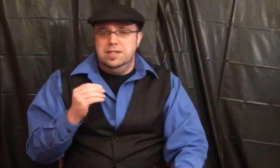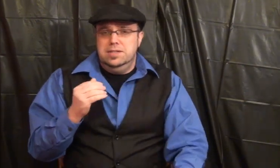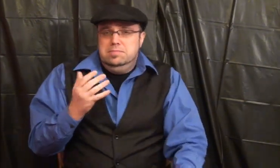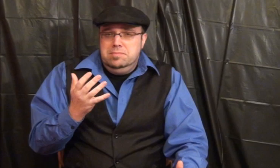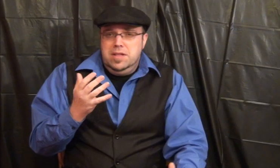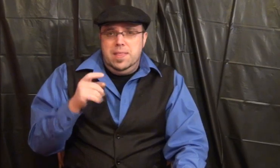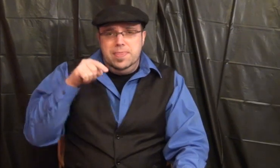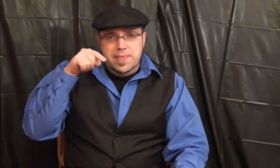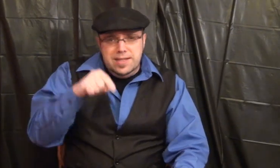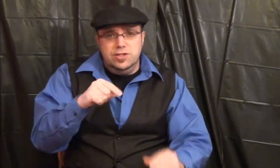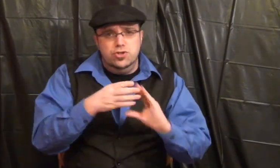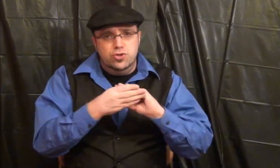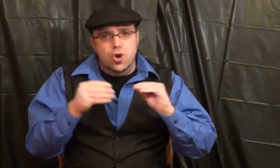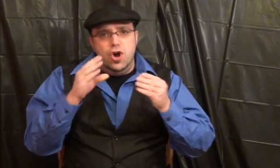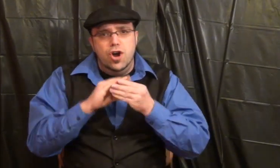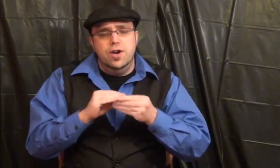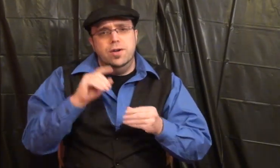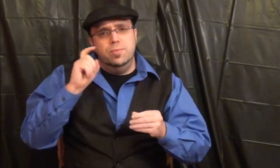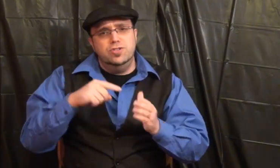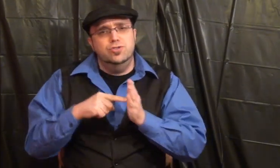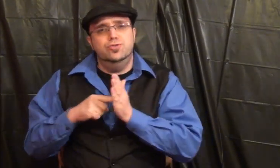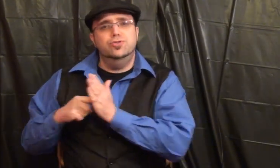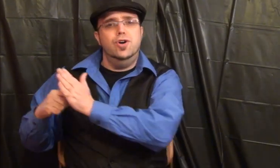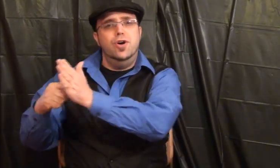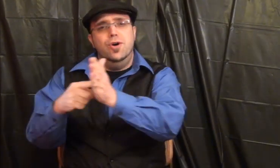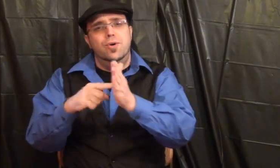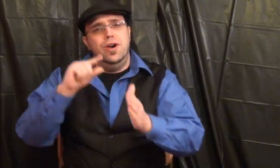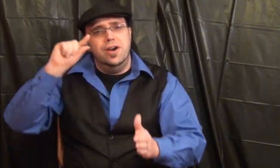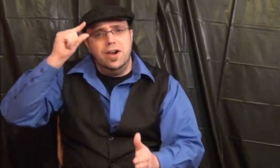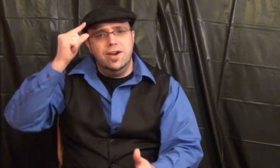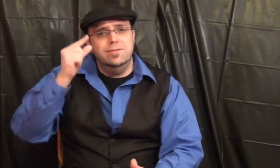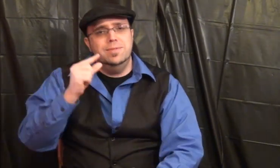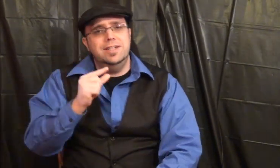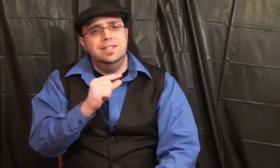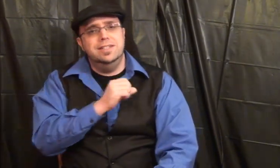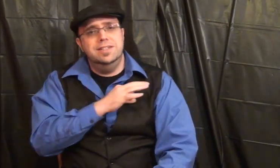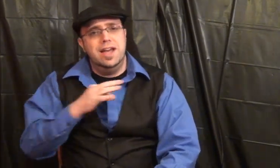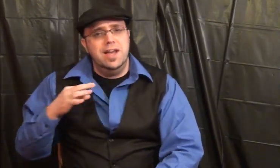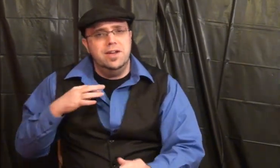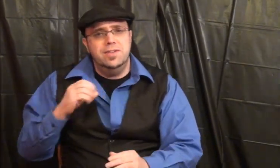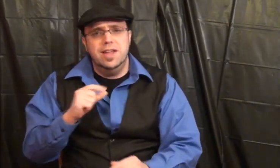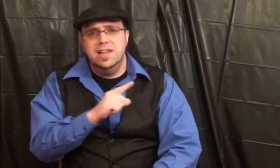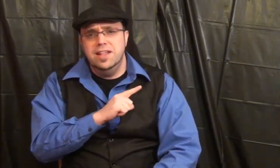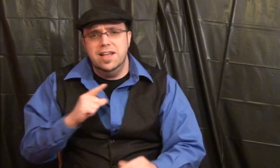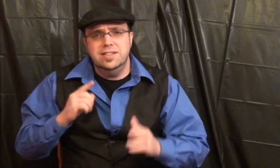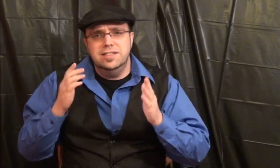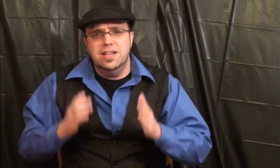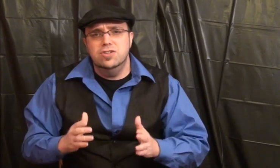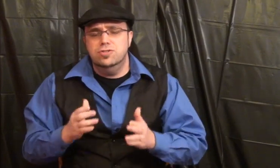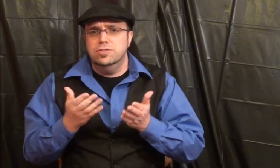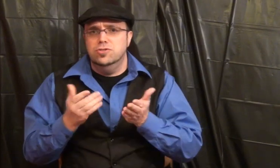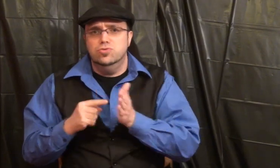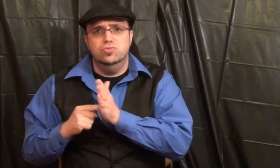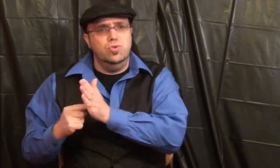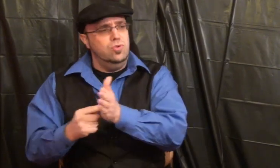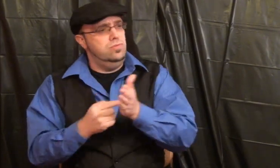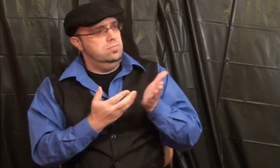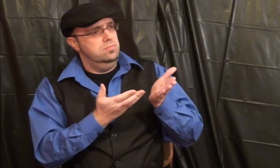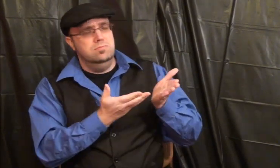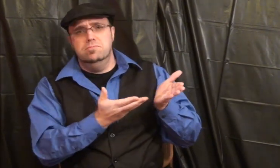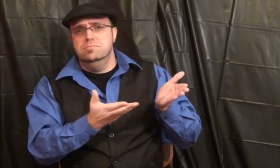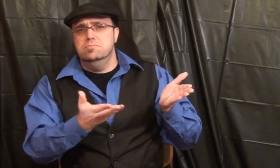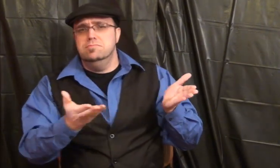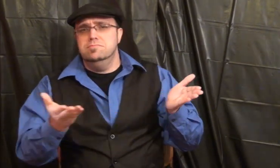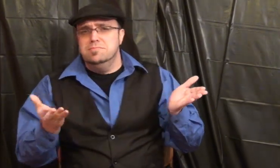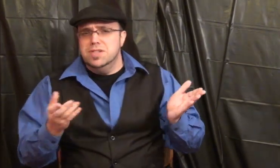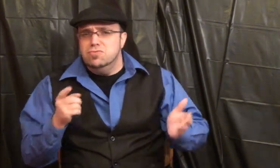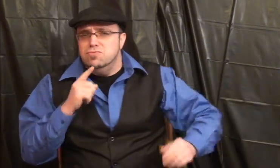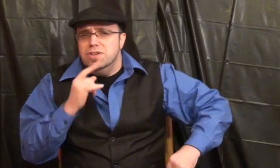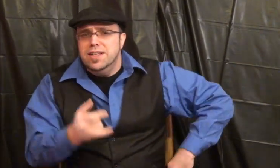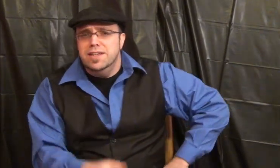In addition, these stories should be shown to the government, legislators and their staff.